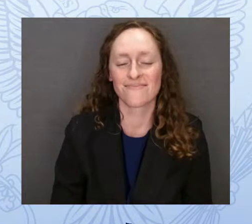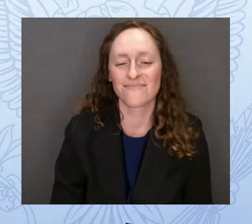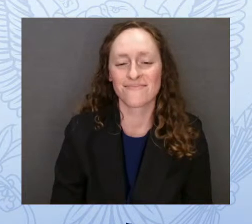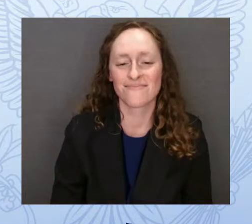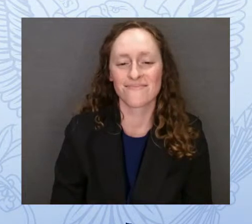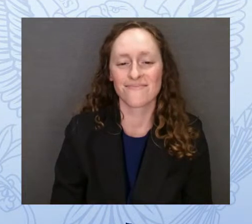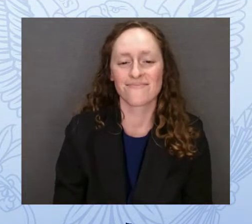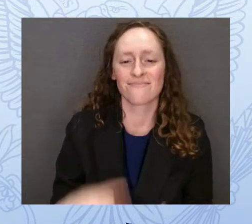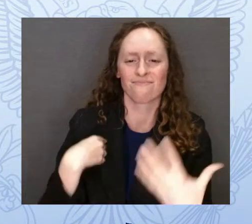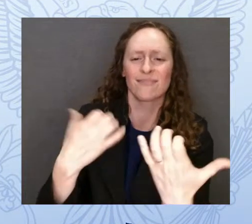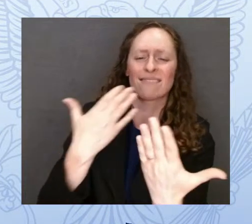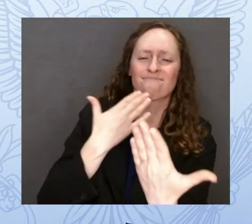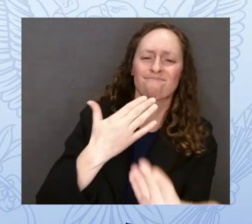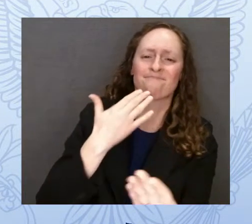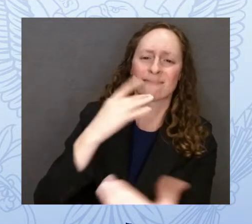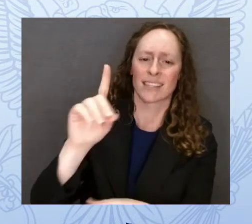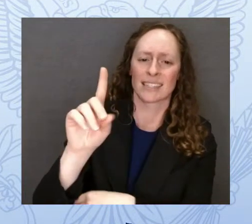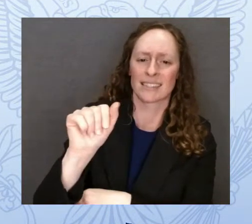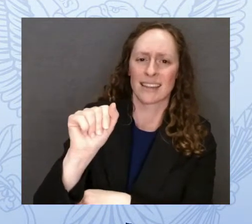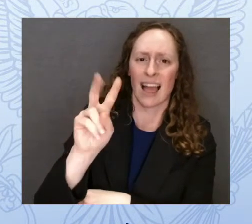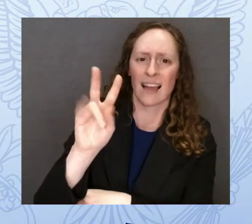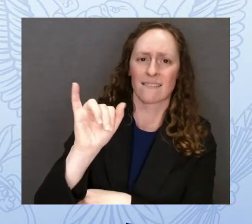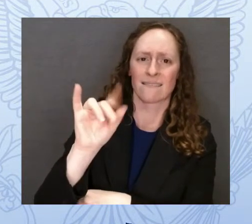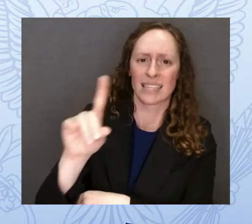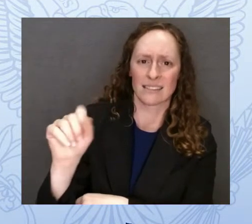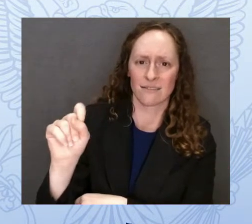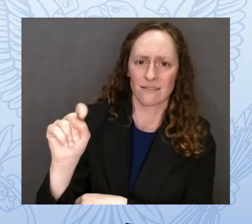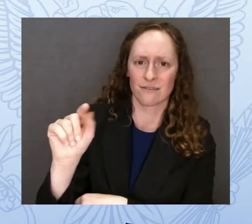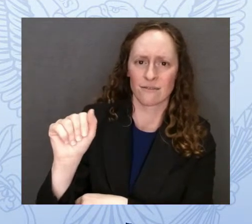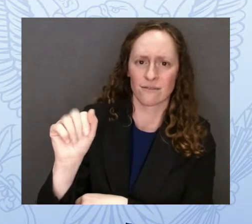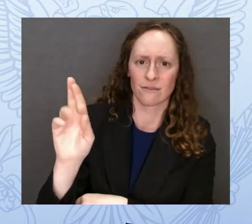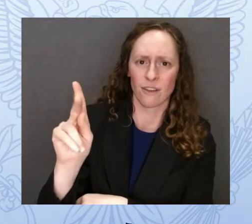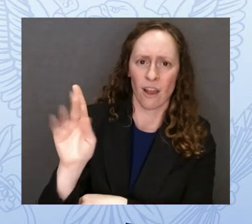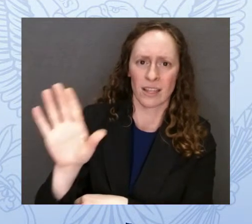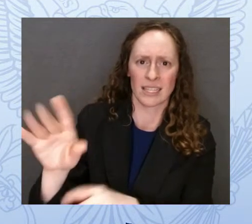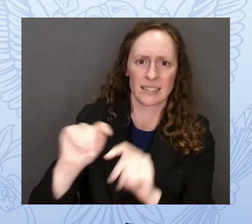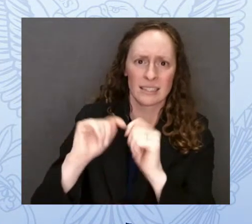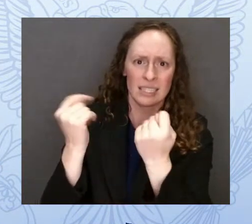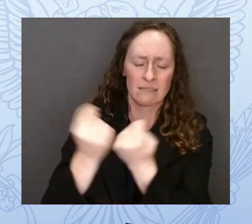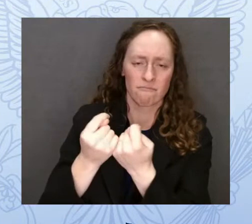who have just been amazing to work with. David, thank you. Thank you.